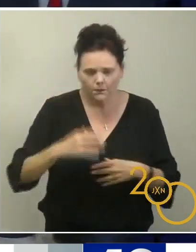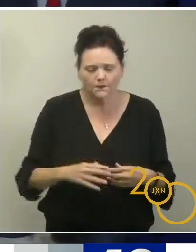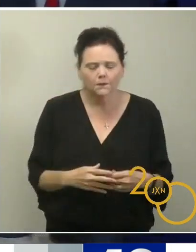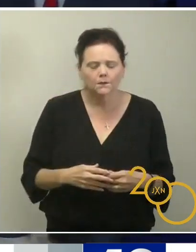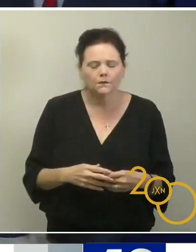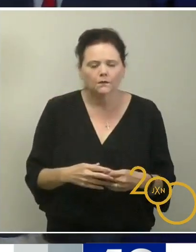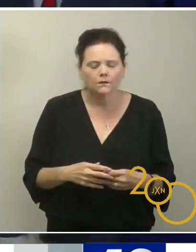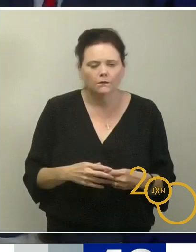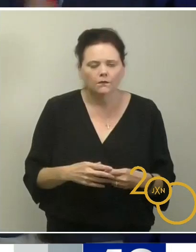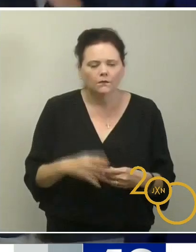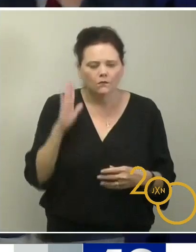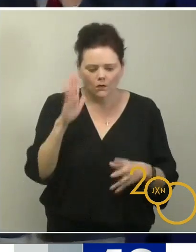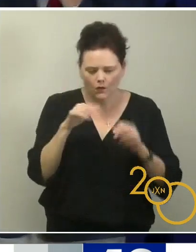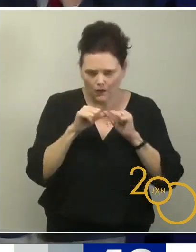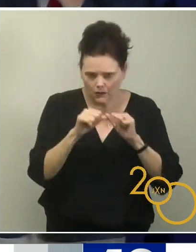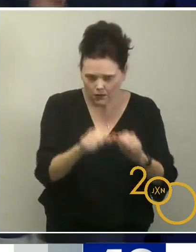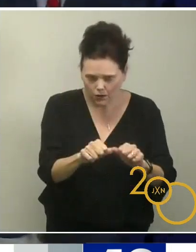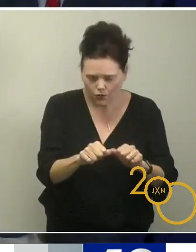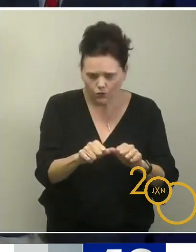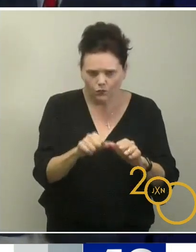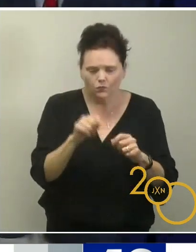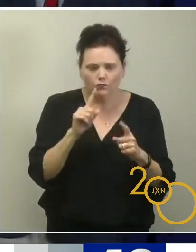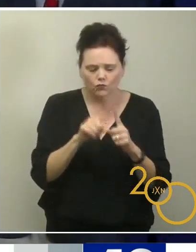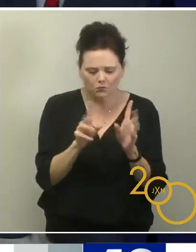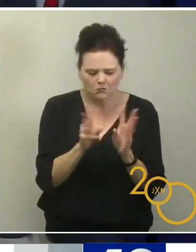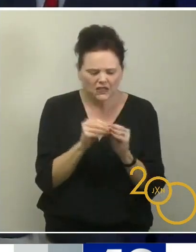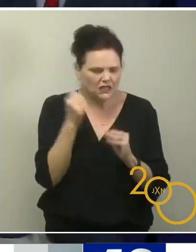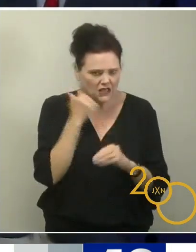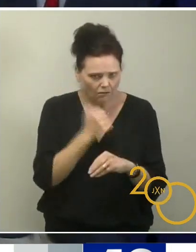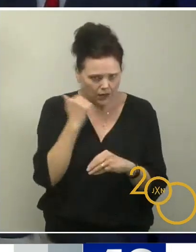CITY OF AXUM THE BACKSIDE. SOMETIMES WE MIGHT IDENTIFY A PROBLEM OR PIECE OF EQUIPMENT. THAT'S PART OF A SOLUTION. WE WILL WORK ALL THE WAY THROUGH THAT EVERYDAY. JIM AND I WILL YOU WILL BE